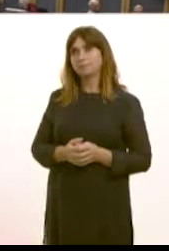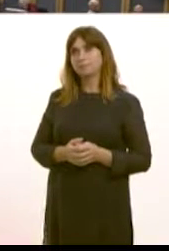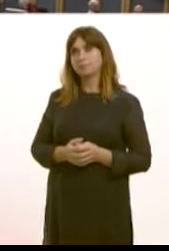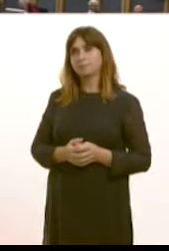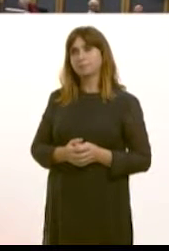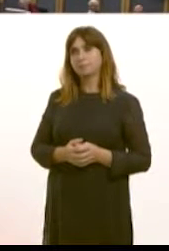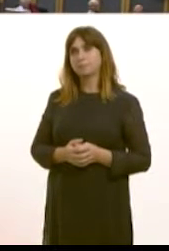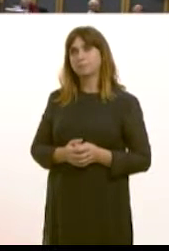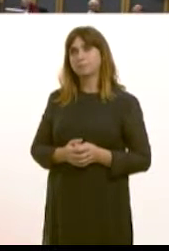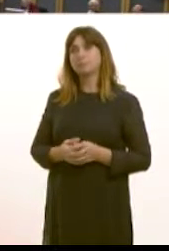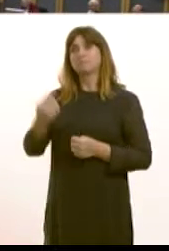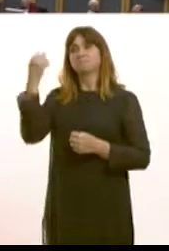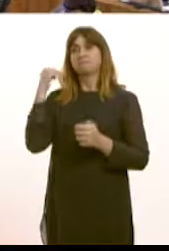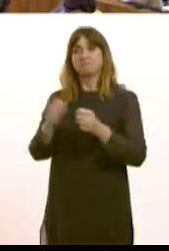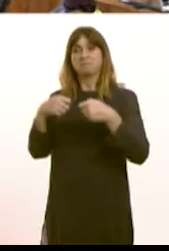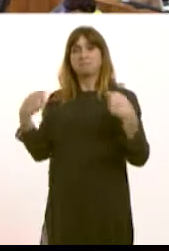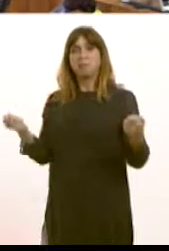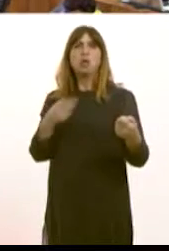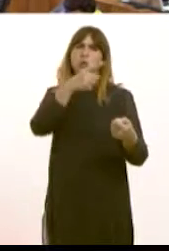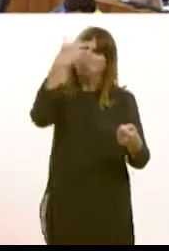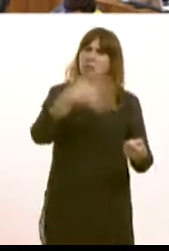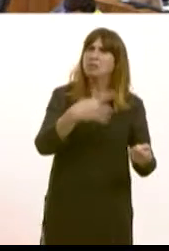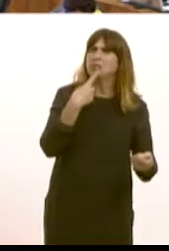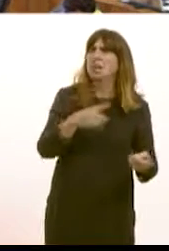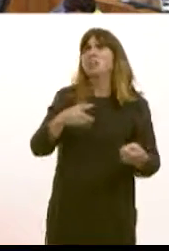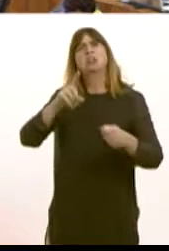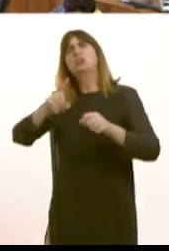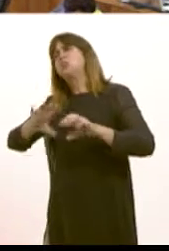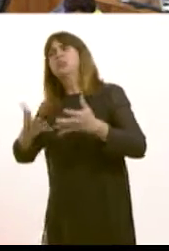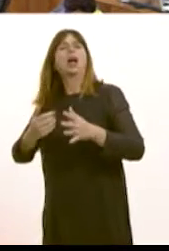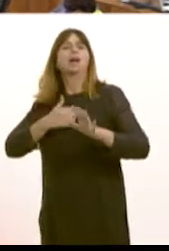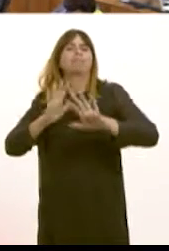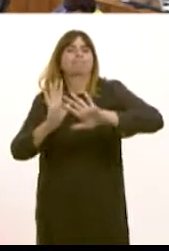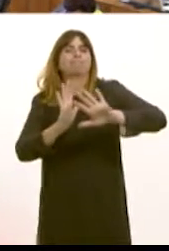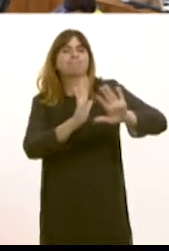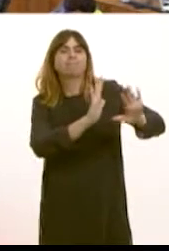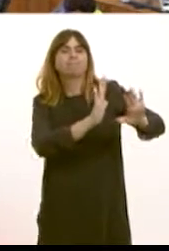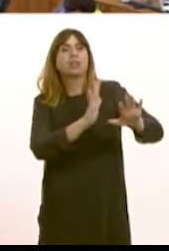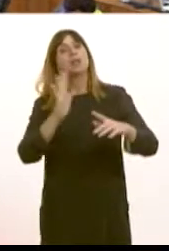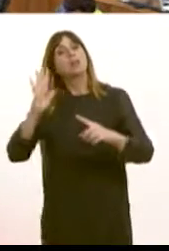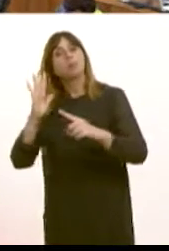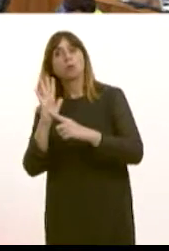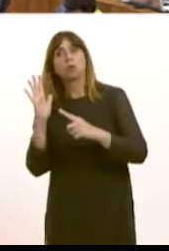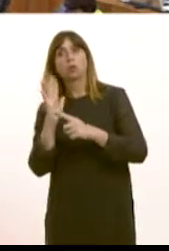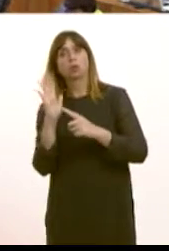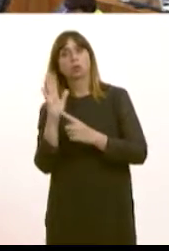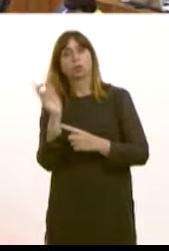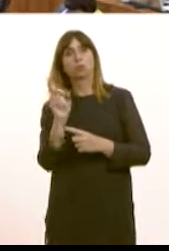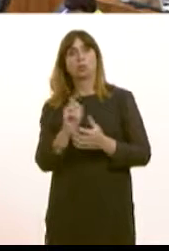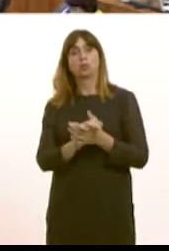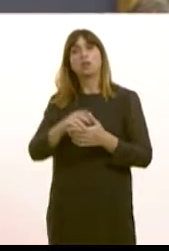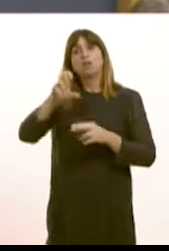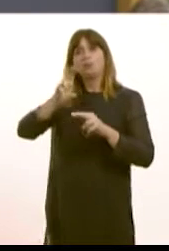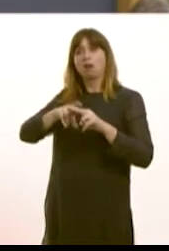say in 2012, but there is an important issue here regarding the overdevelopment of Cardiff